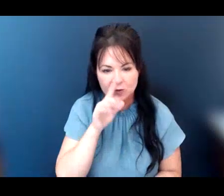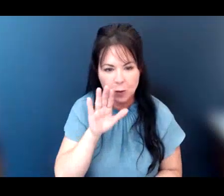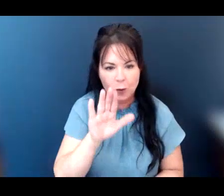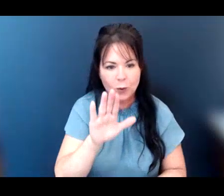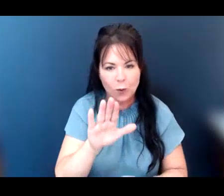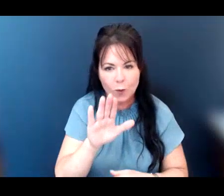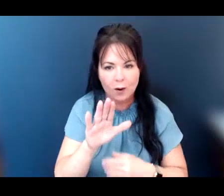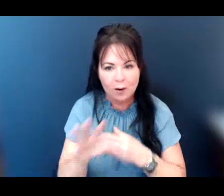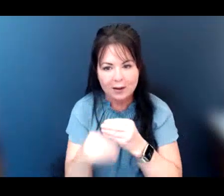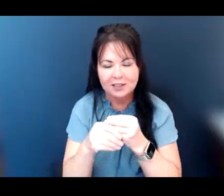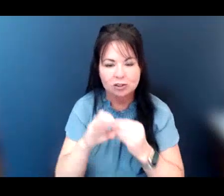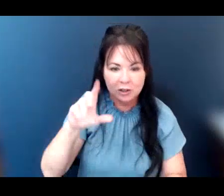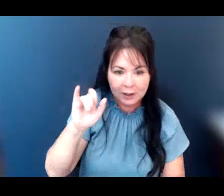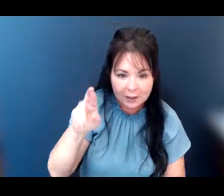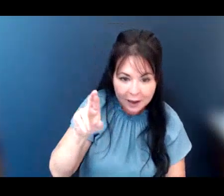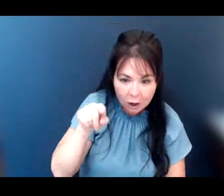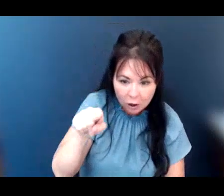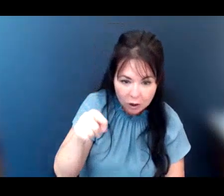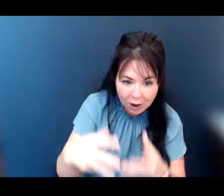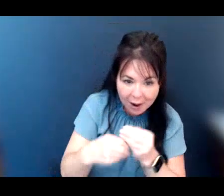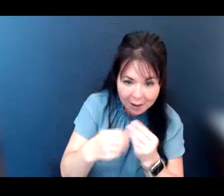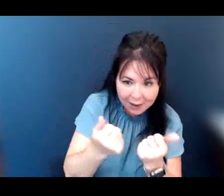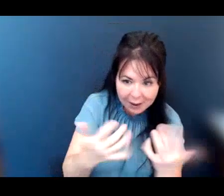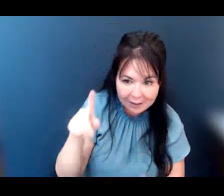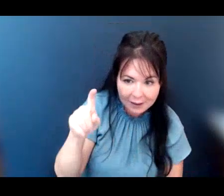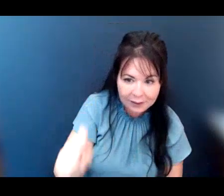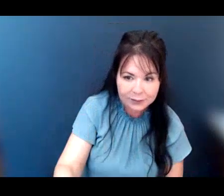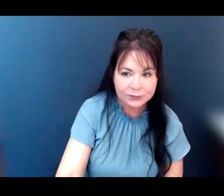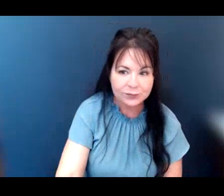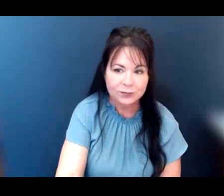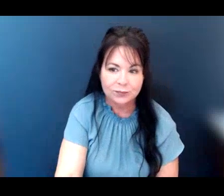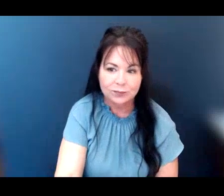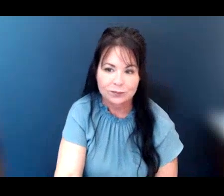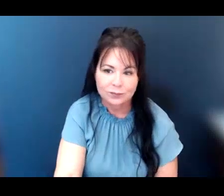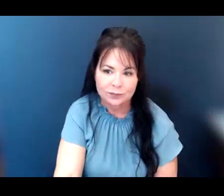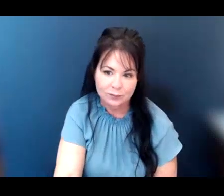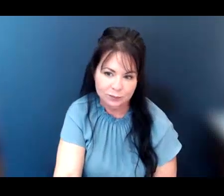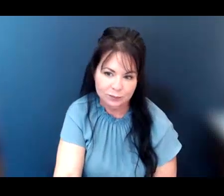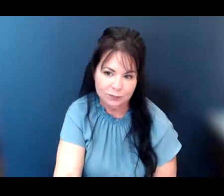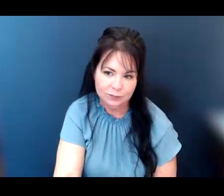wanted to add to that as well? Yeah. And I can see the time. This is Claire.